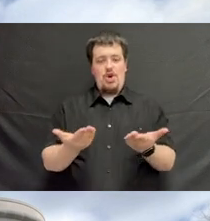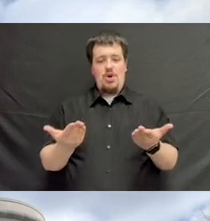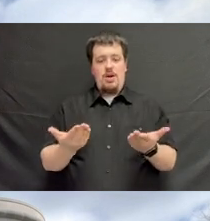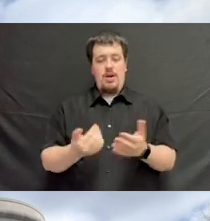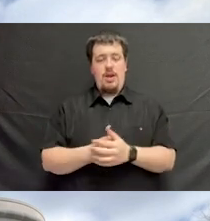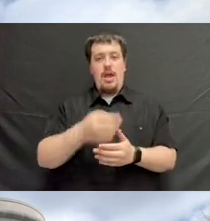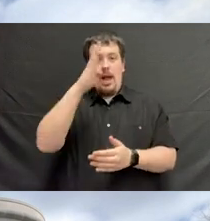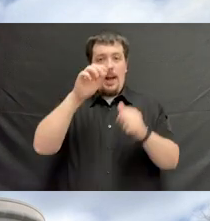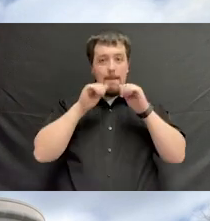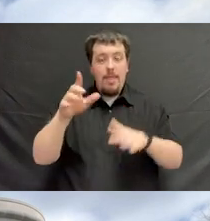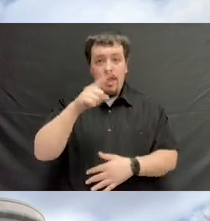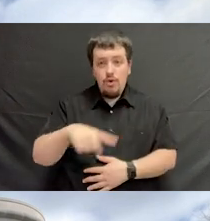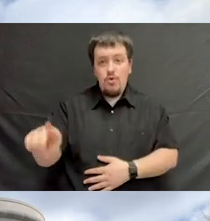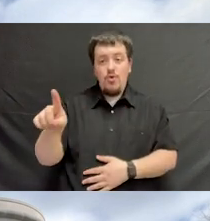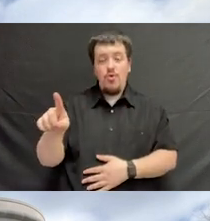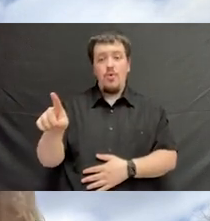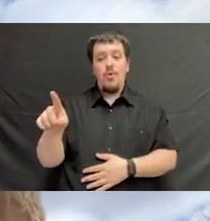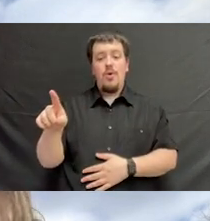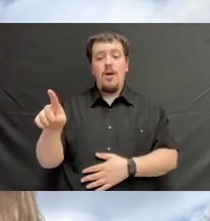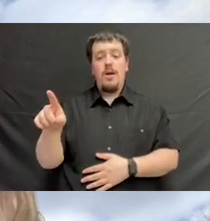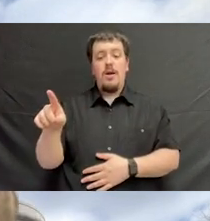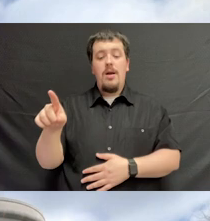God bless you and go Bucs!